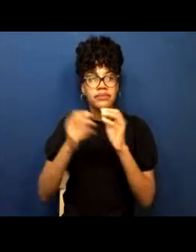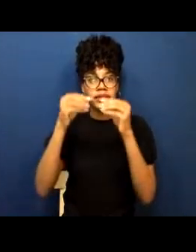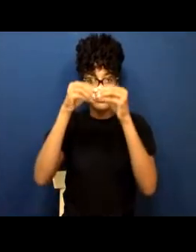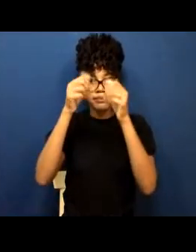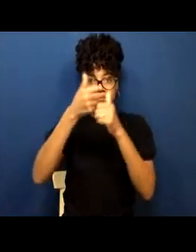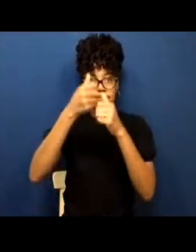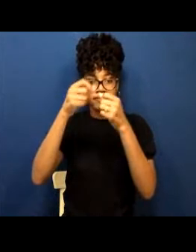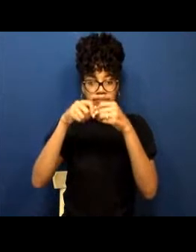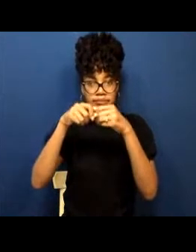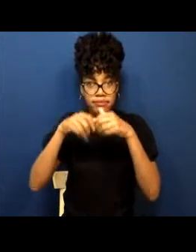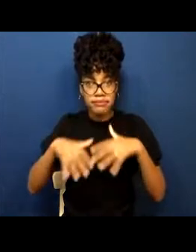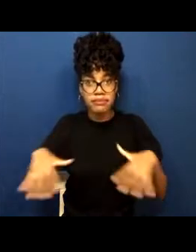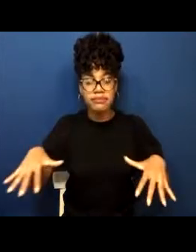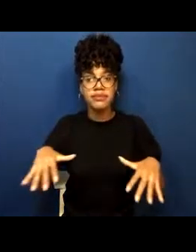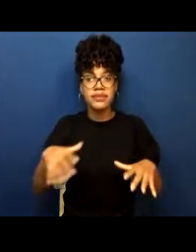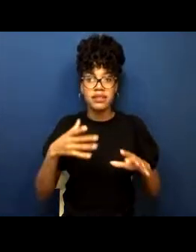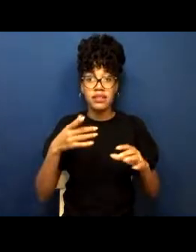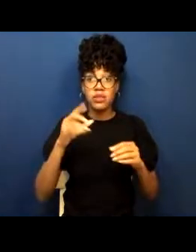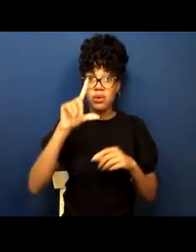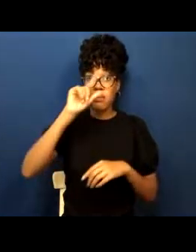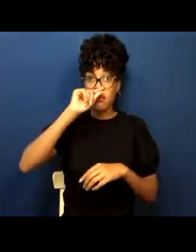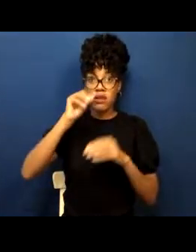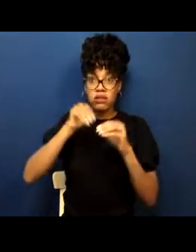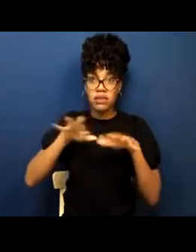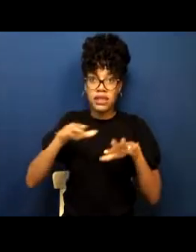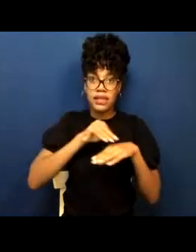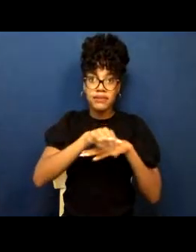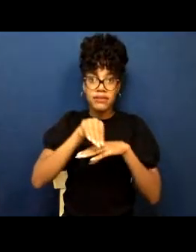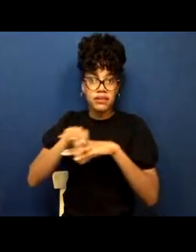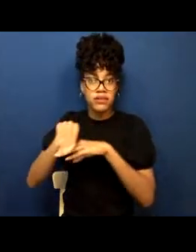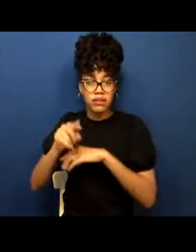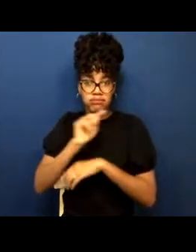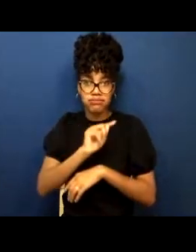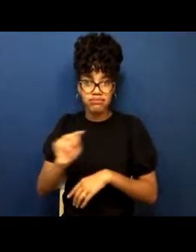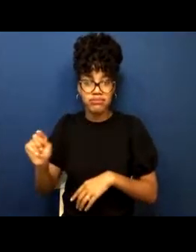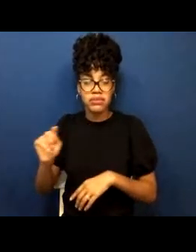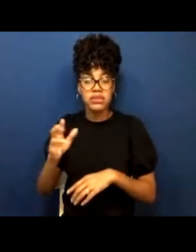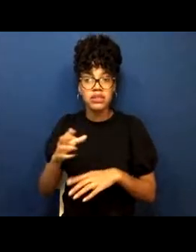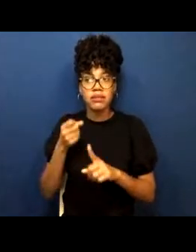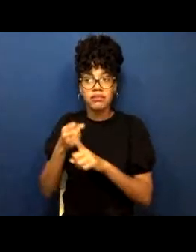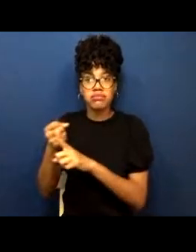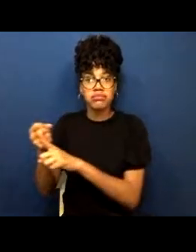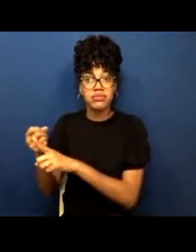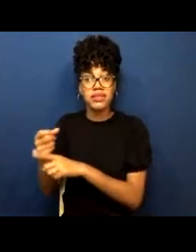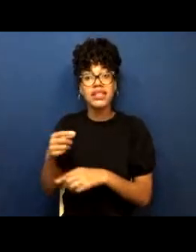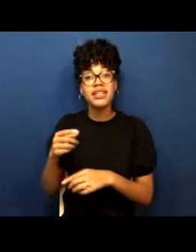taking better care of ourselves as well since we are all interconnected with the ocean and the land.